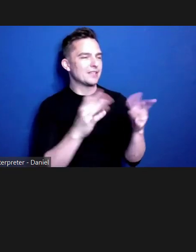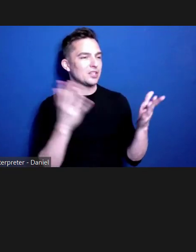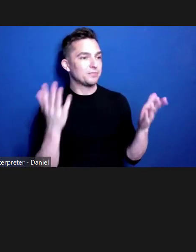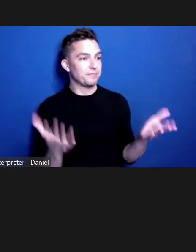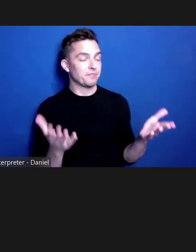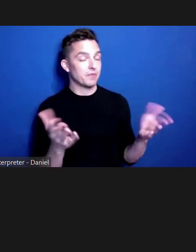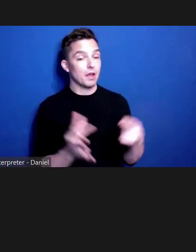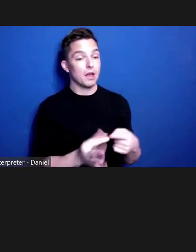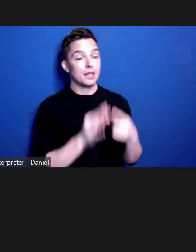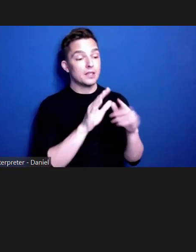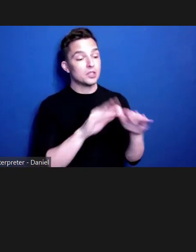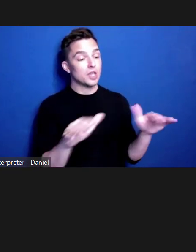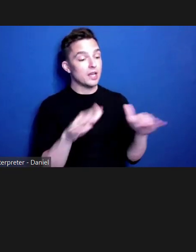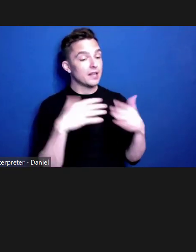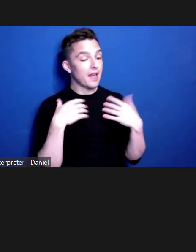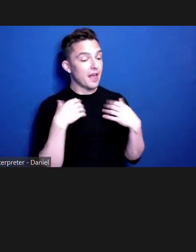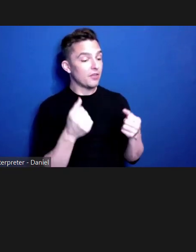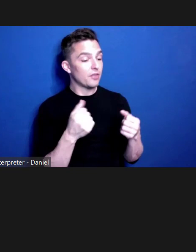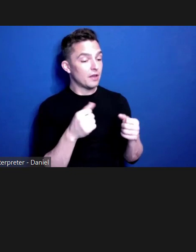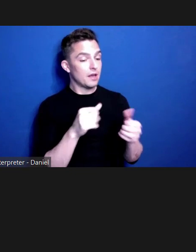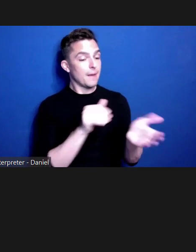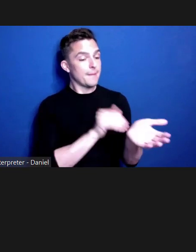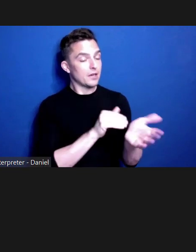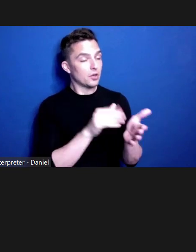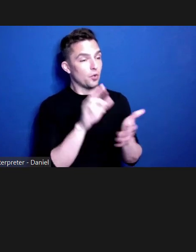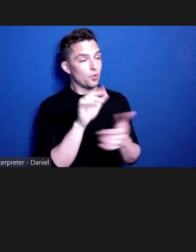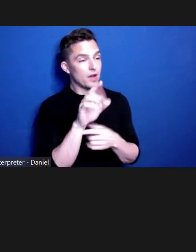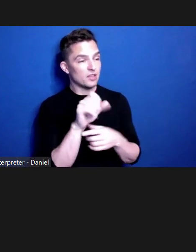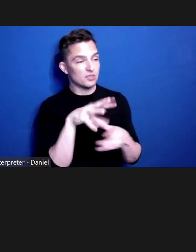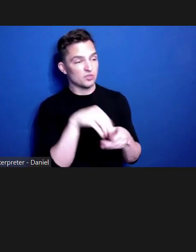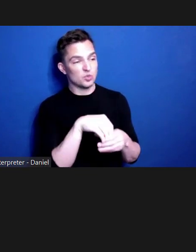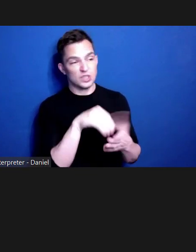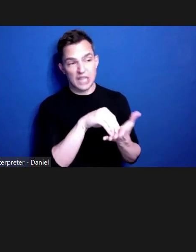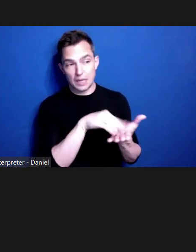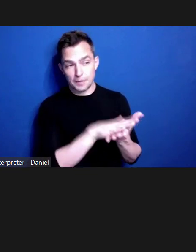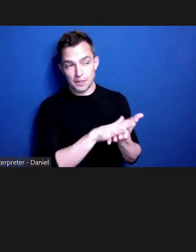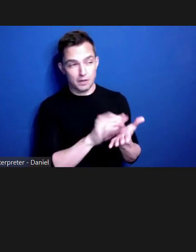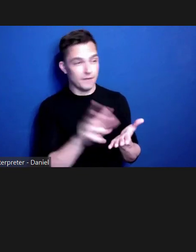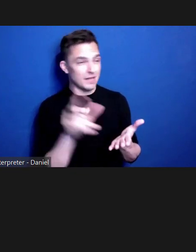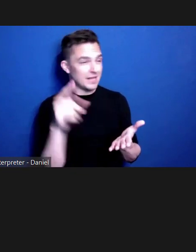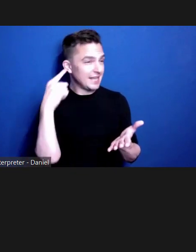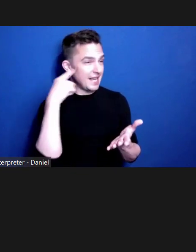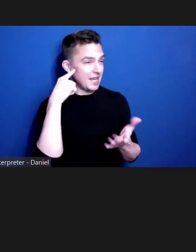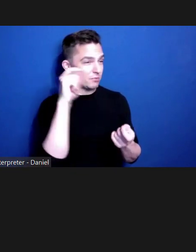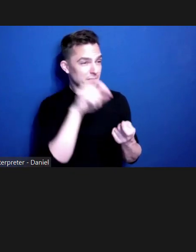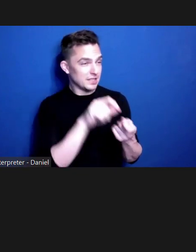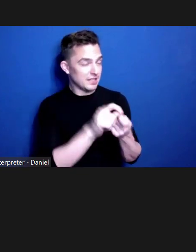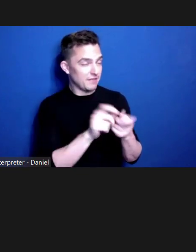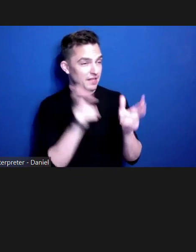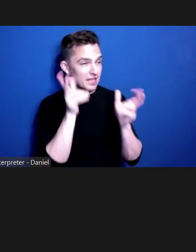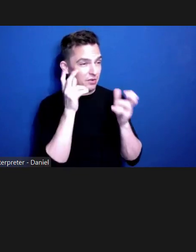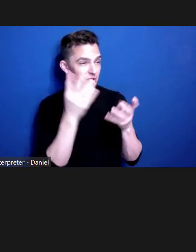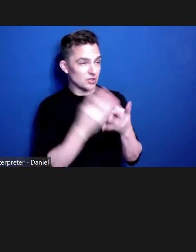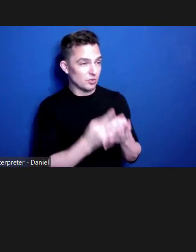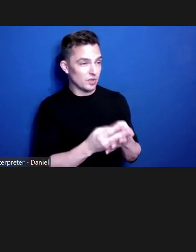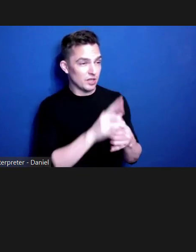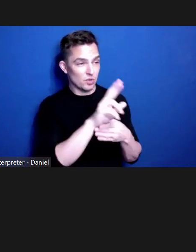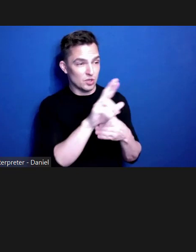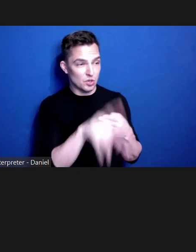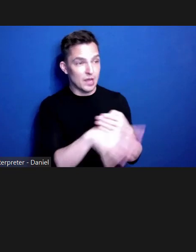child's health or medical records include documentation of ear-specific hearing results and the screening method that was used,